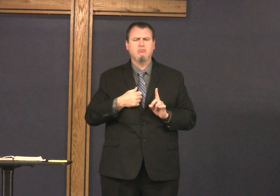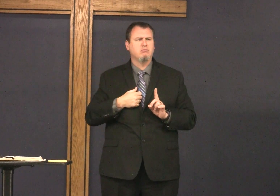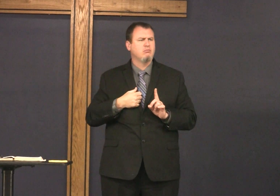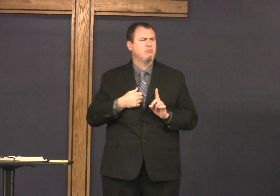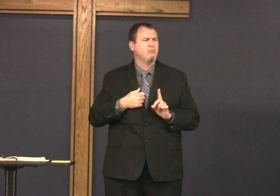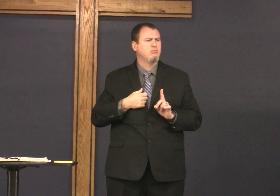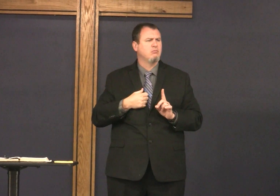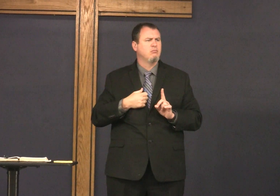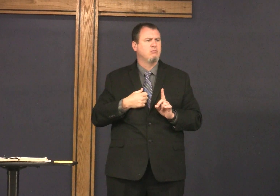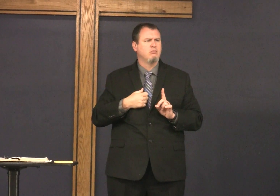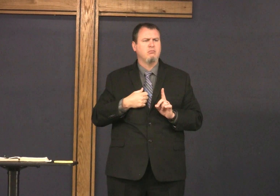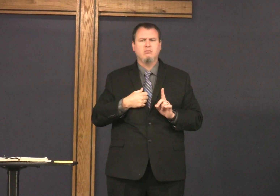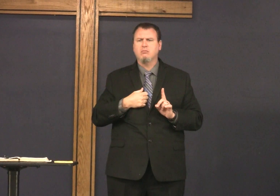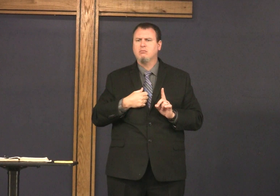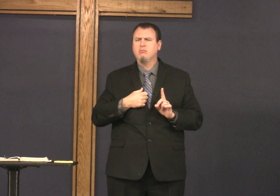why did why did you just leave